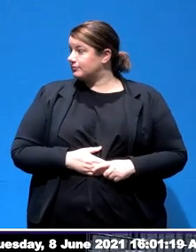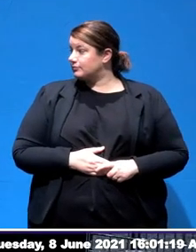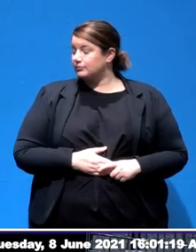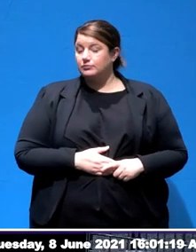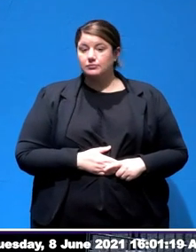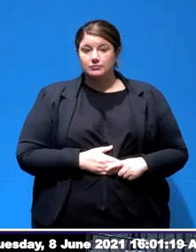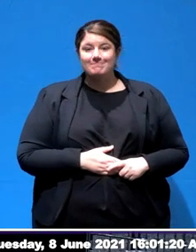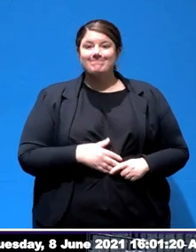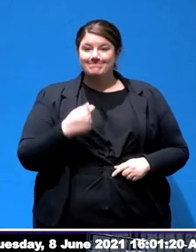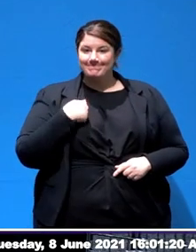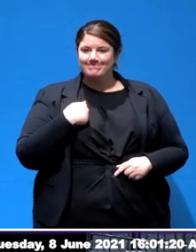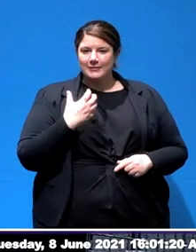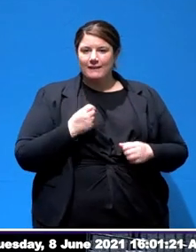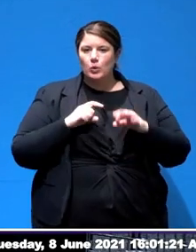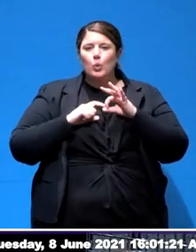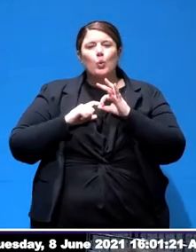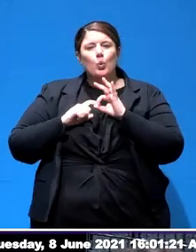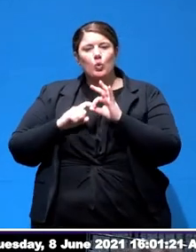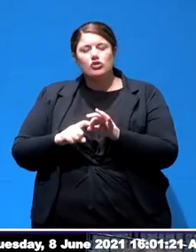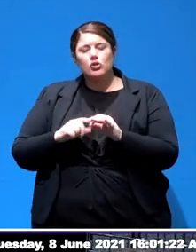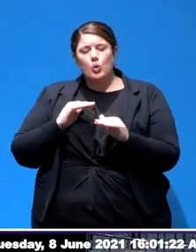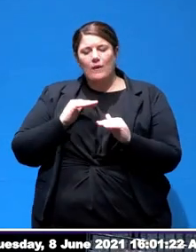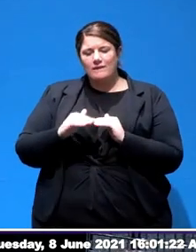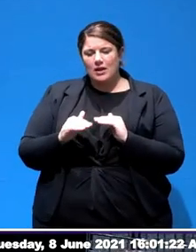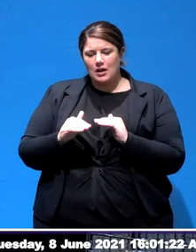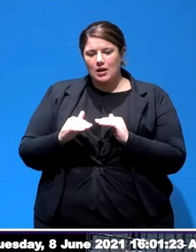I want to talk a little bit about in your submission,